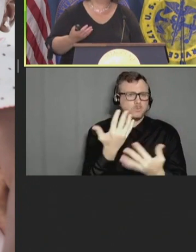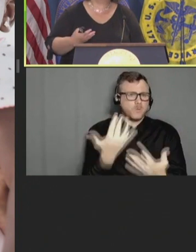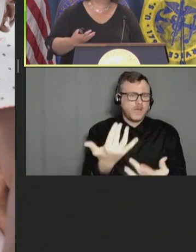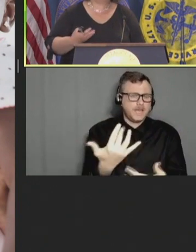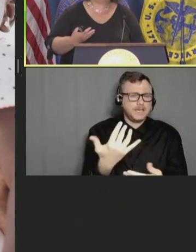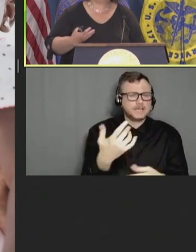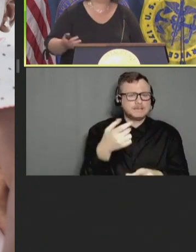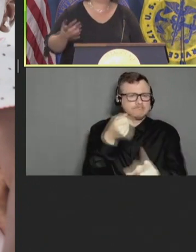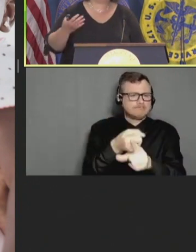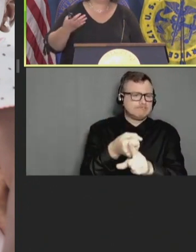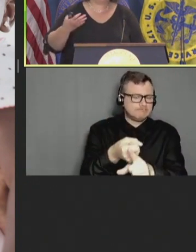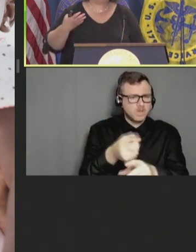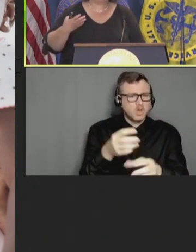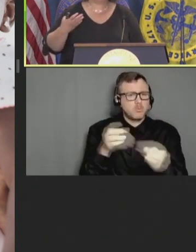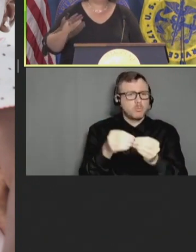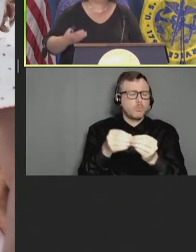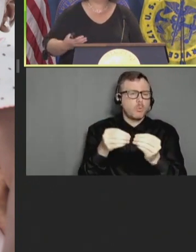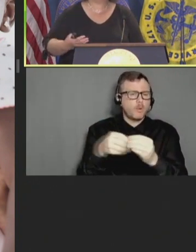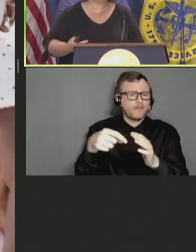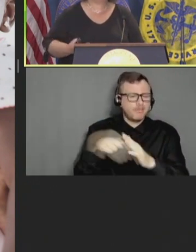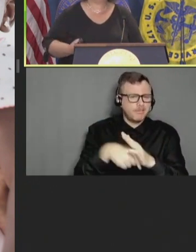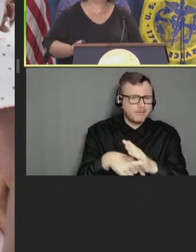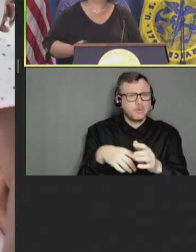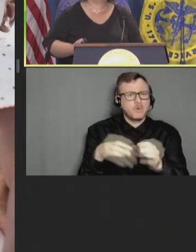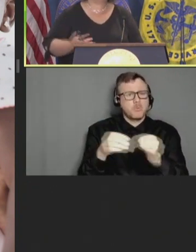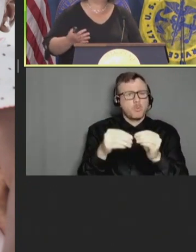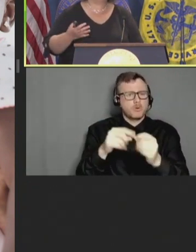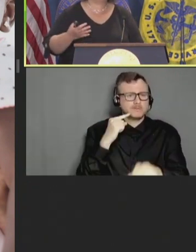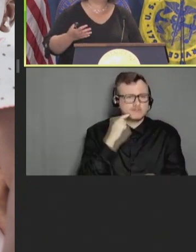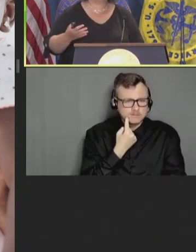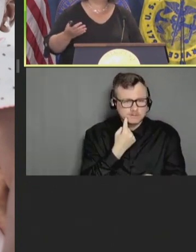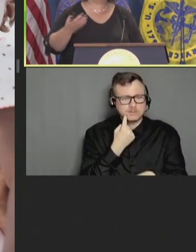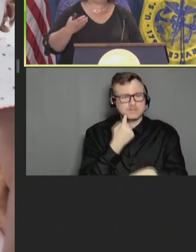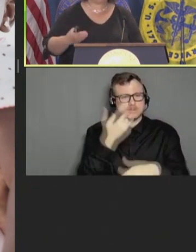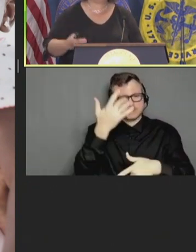they're -- getting that vaccine conversation, especially in the adult space back into